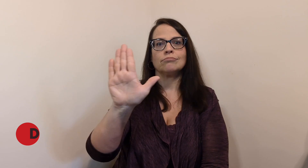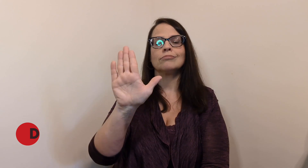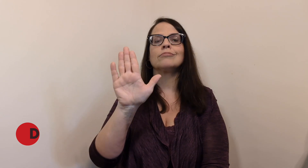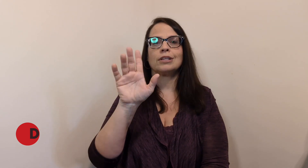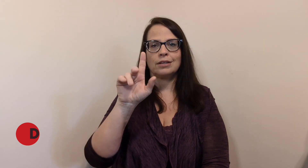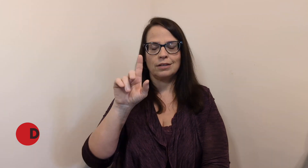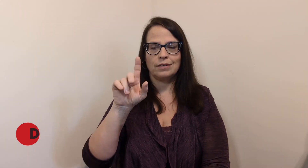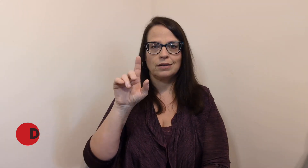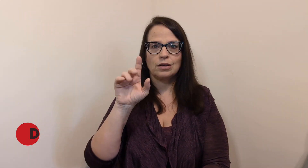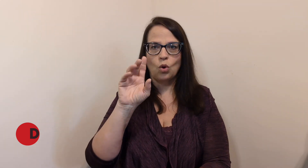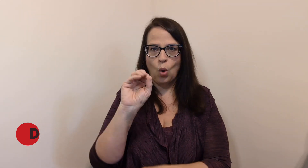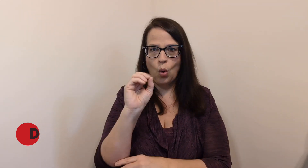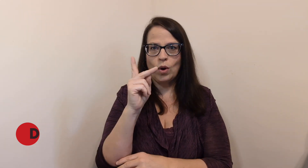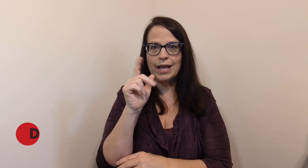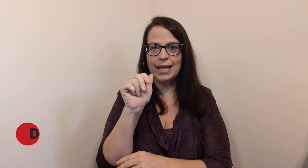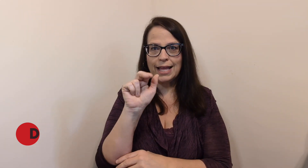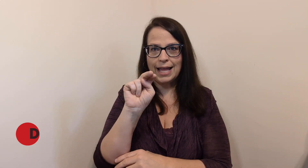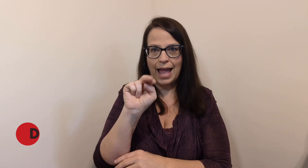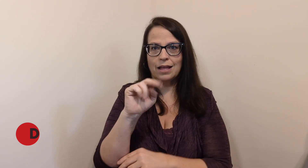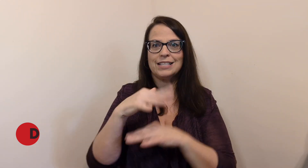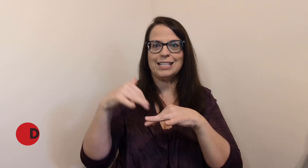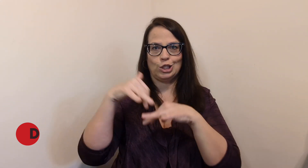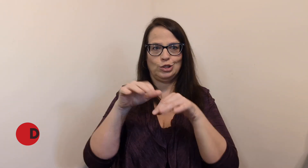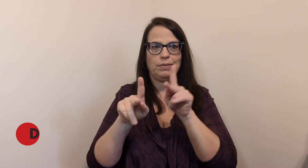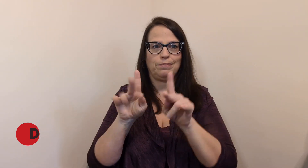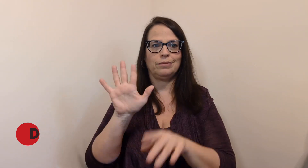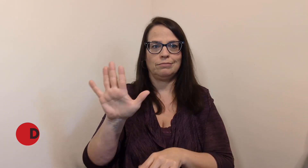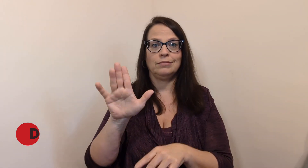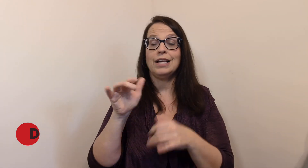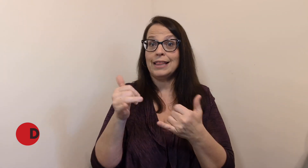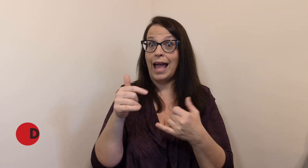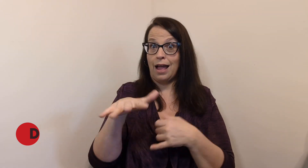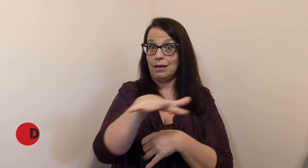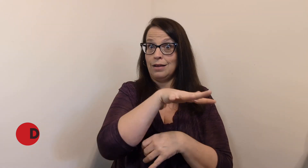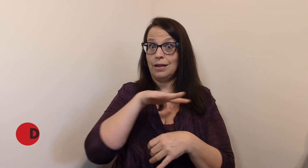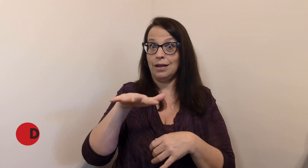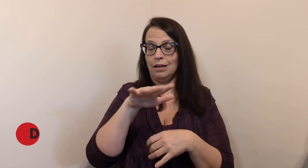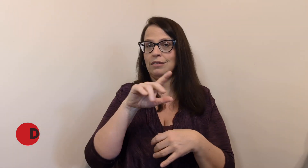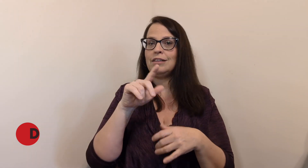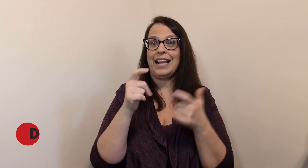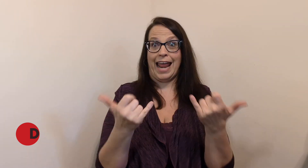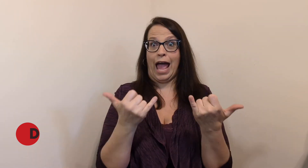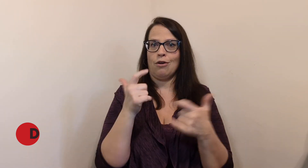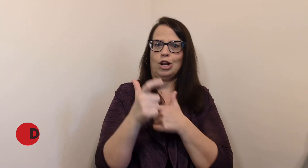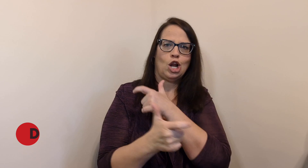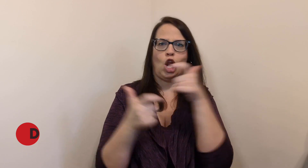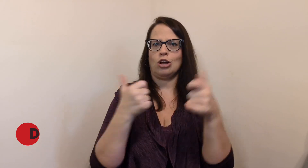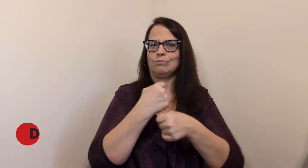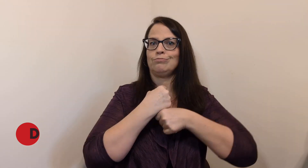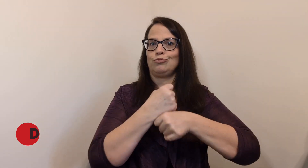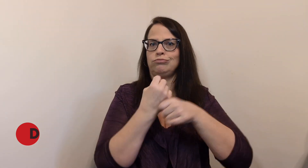home to the Okanagan First Nations and the area is now one